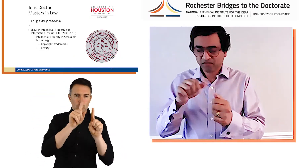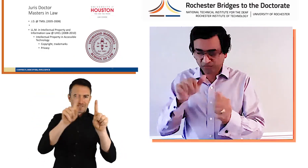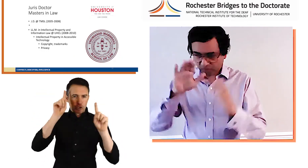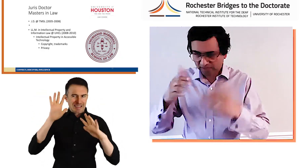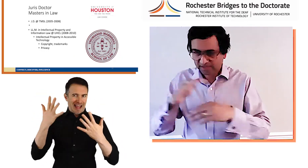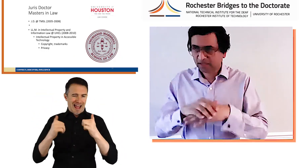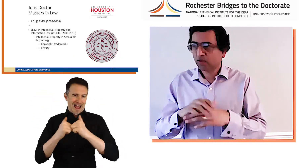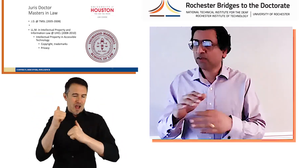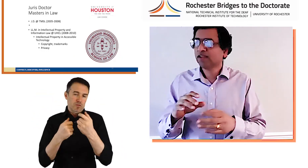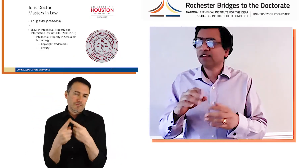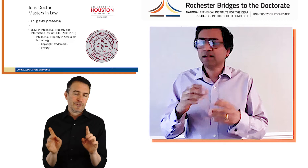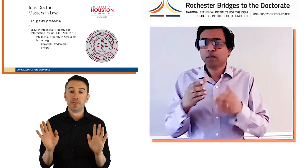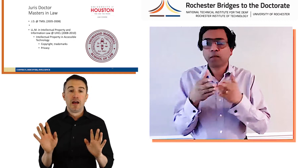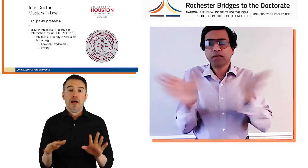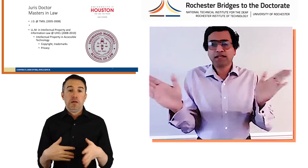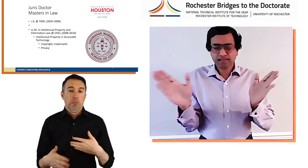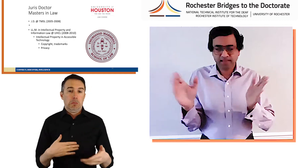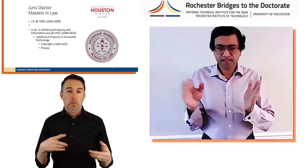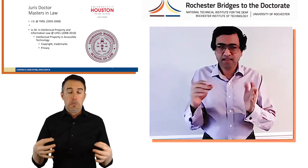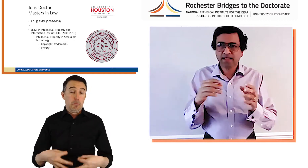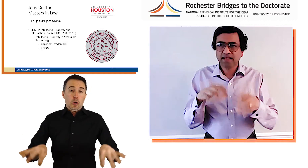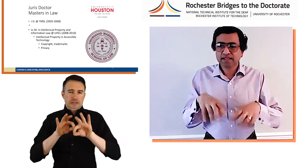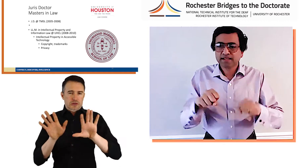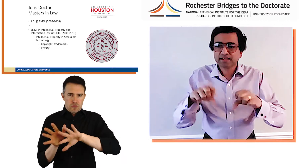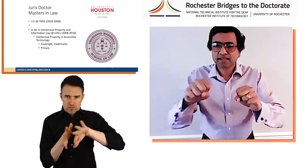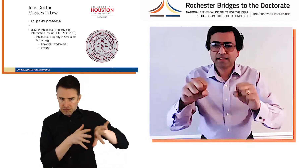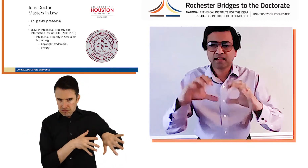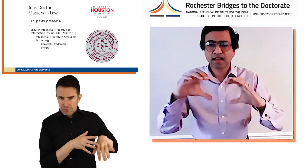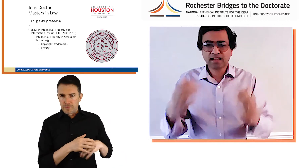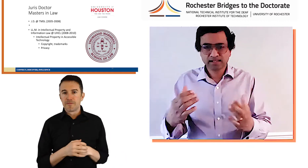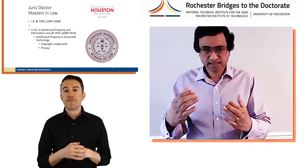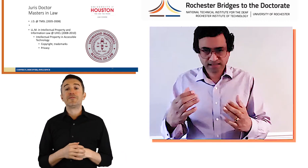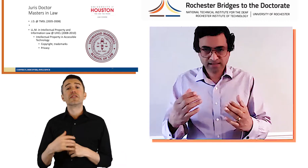So, I started pursuing my PhD at the University of Houston...